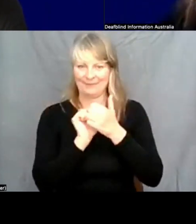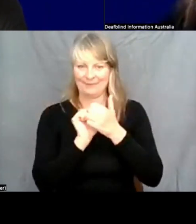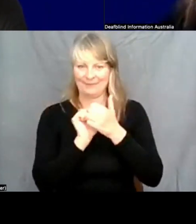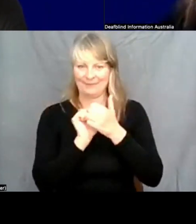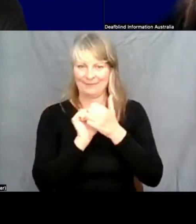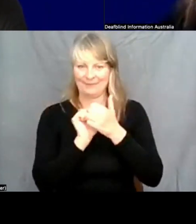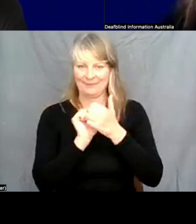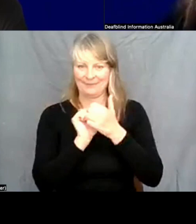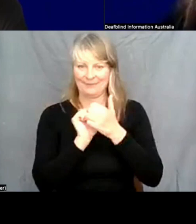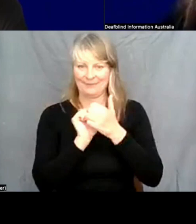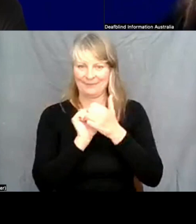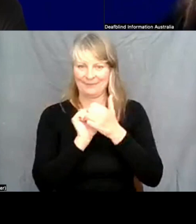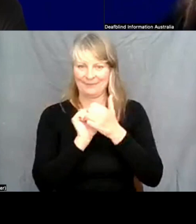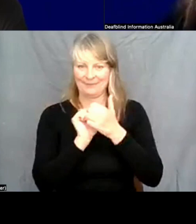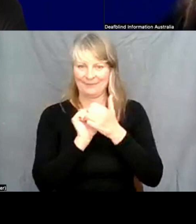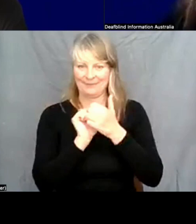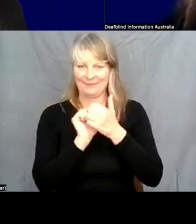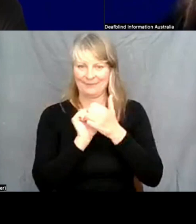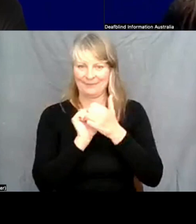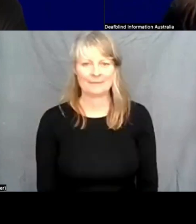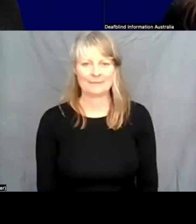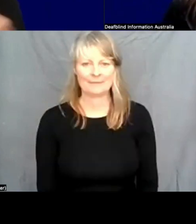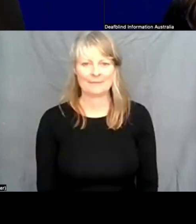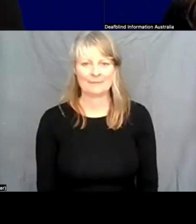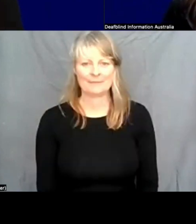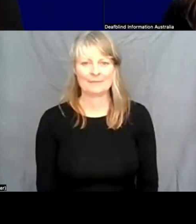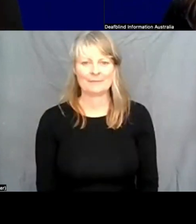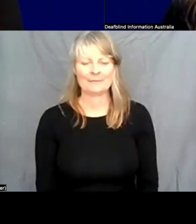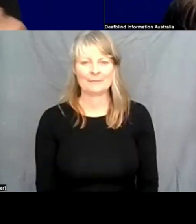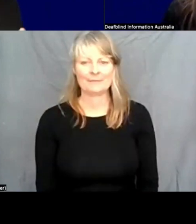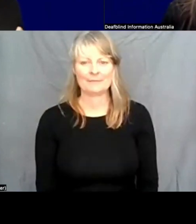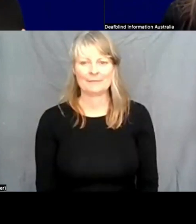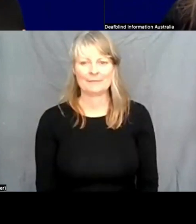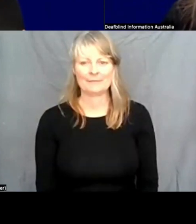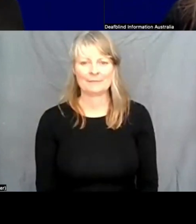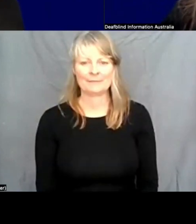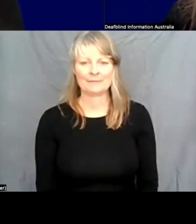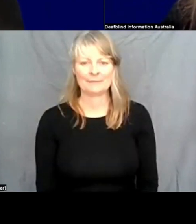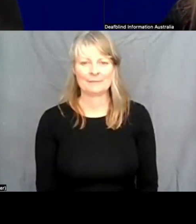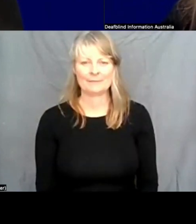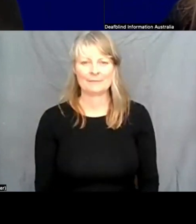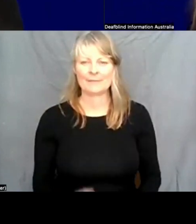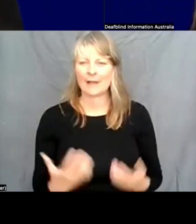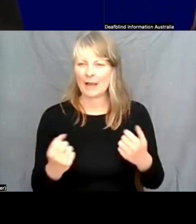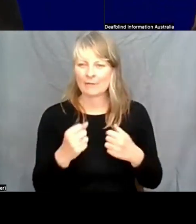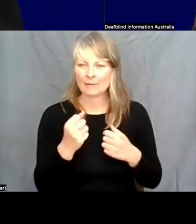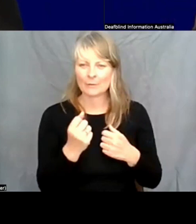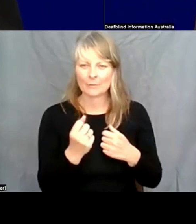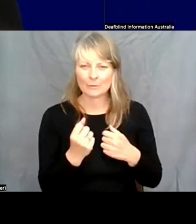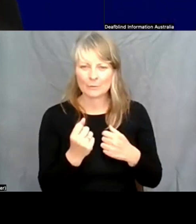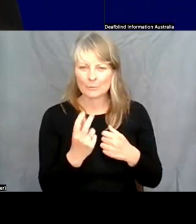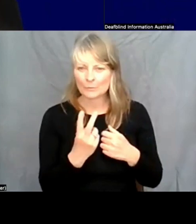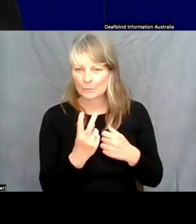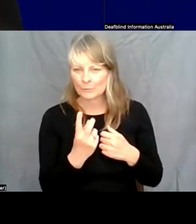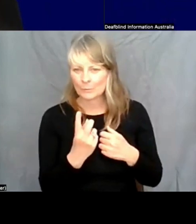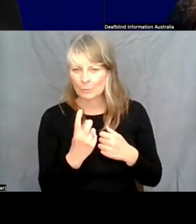So yeah, great question and just, there's a couple more and we don't have a lot more time. Oh yeah,